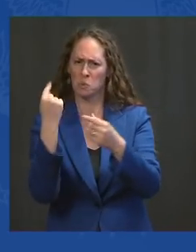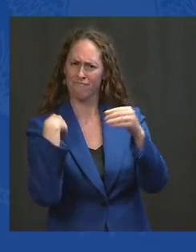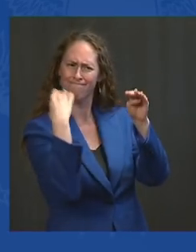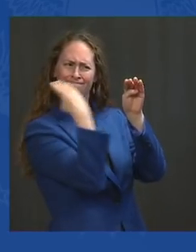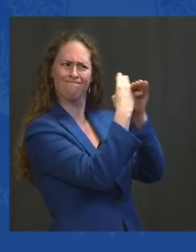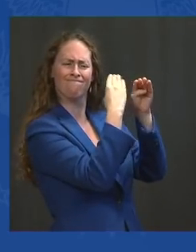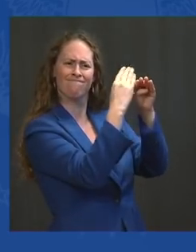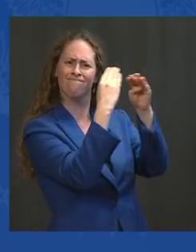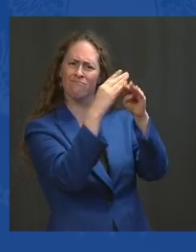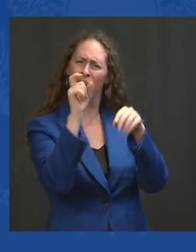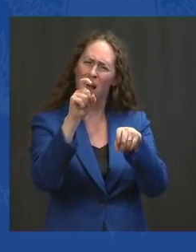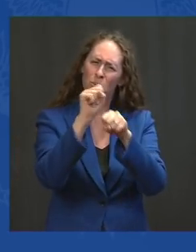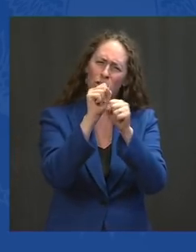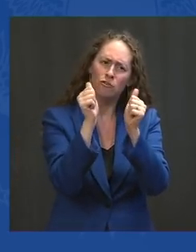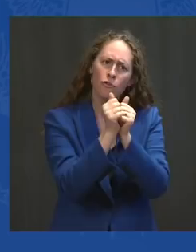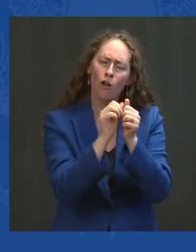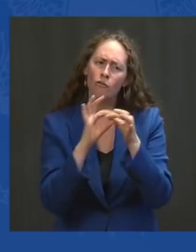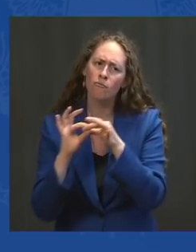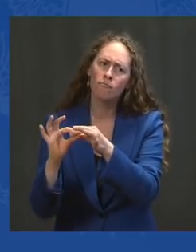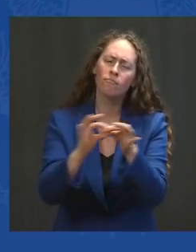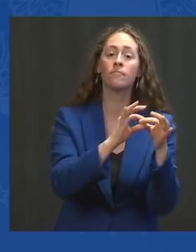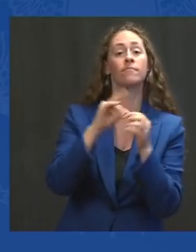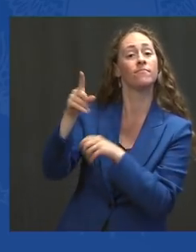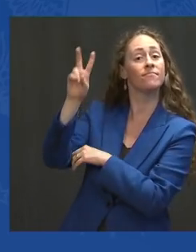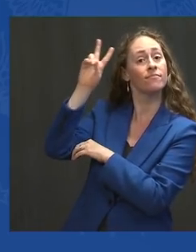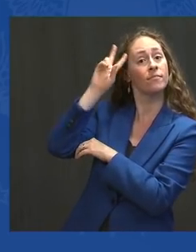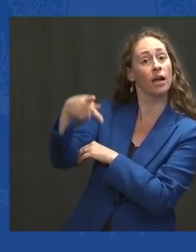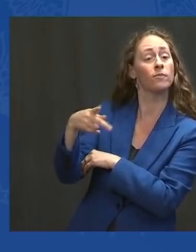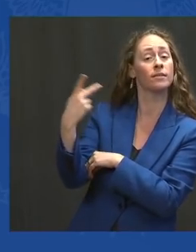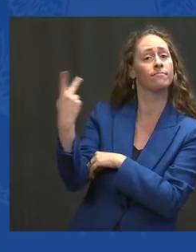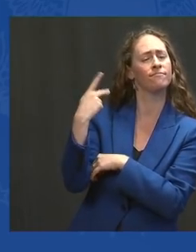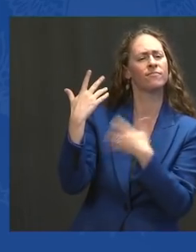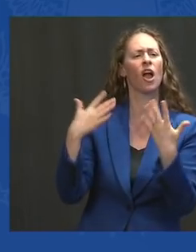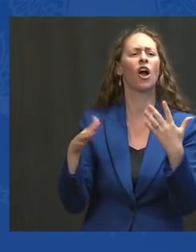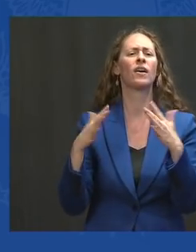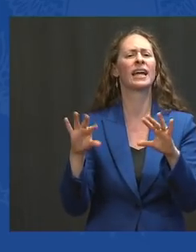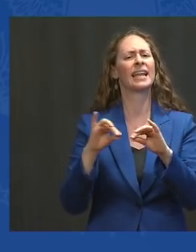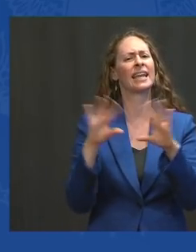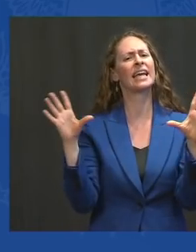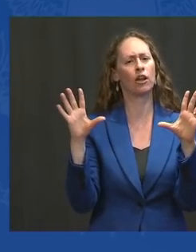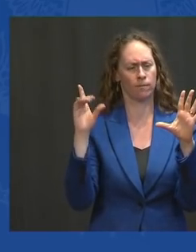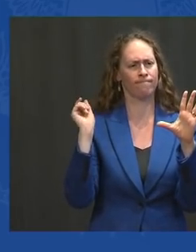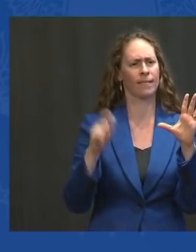Vice President Harris and I will be making it clear that there's real peril in making raw power,